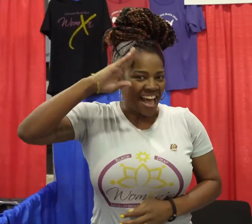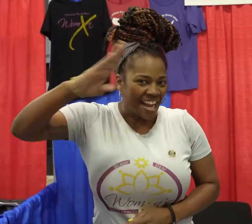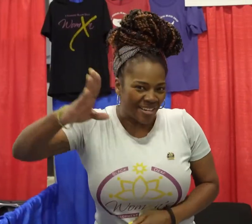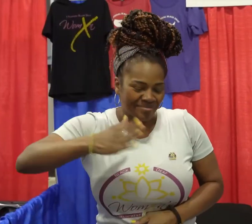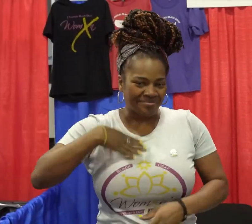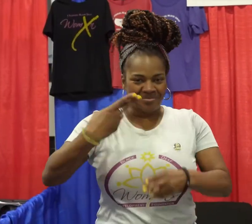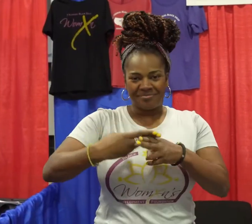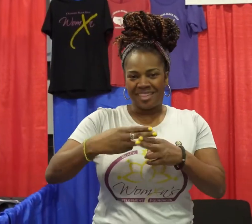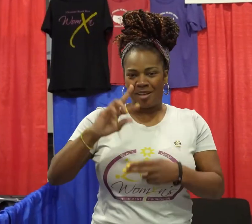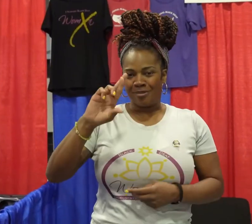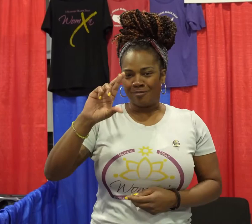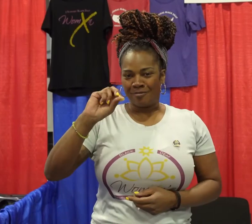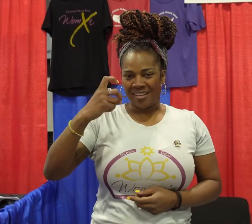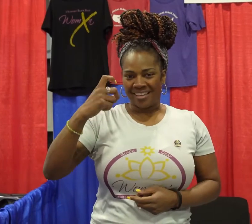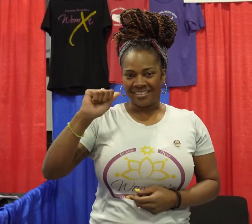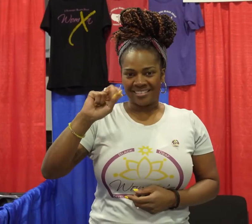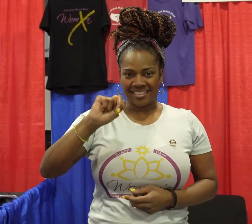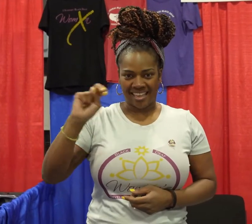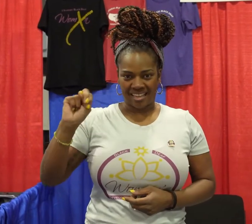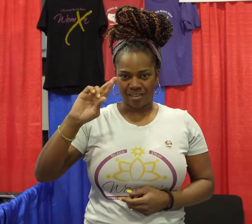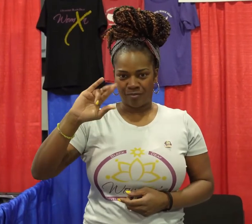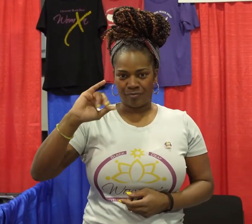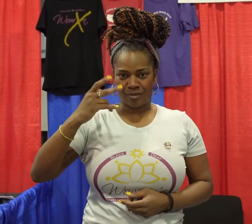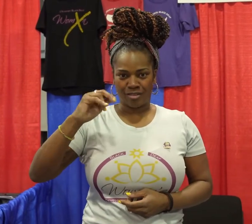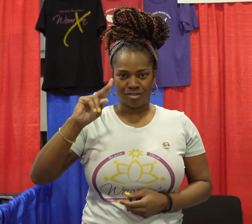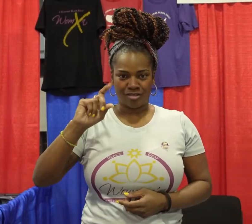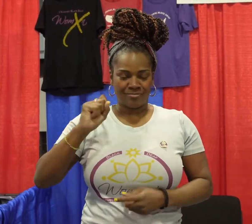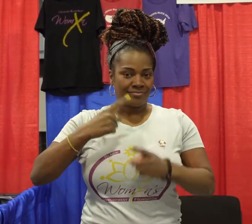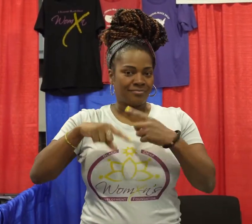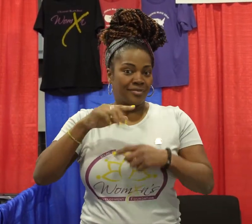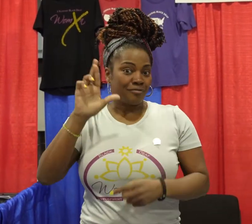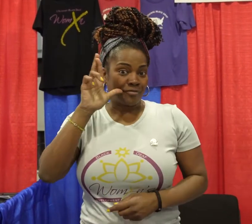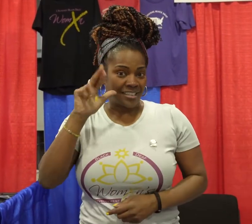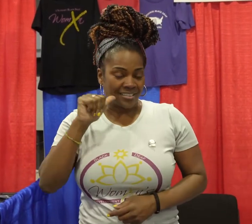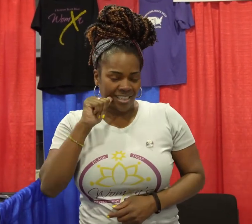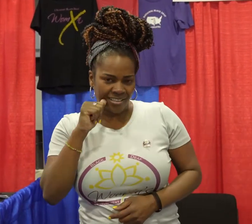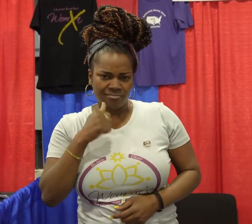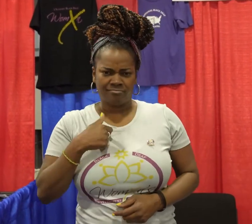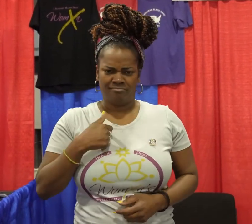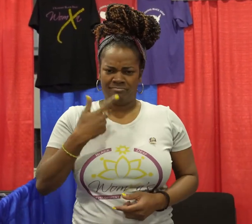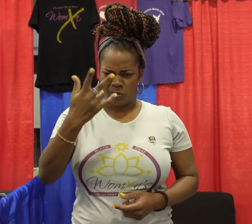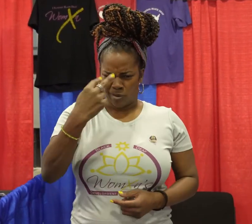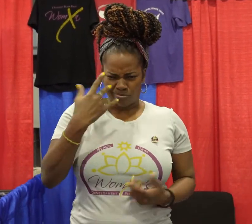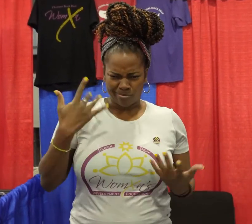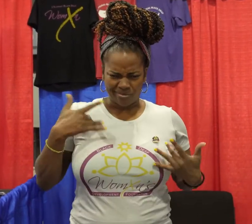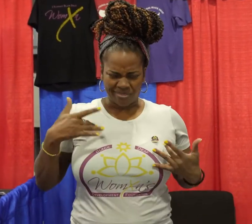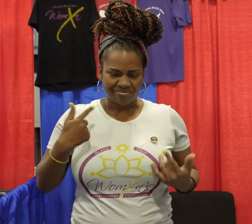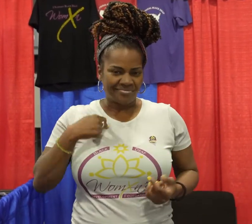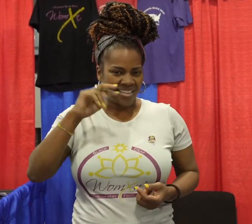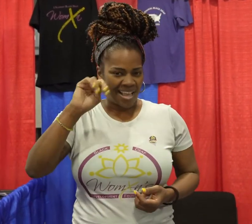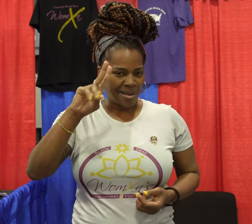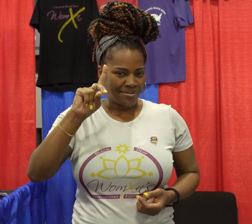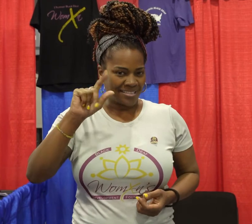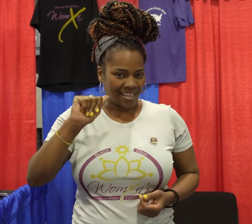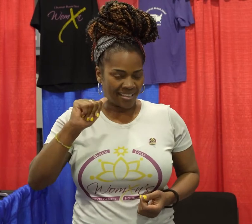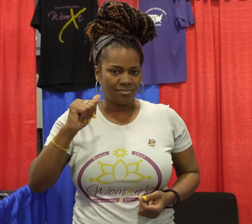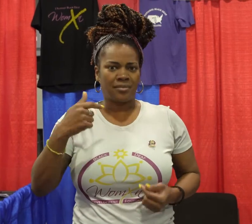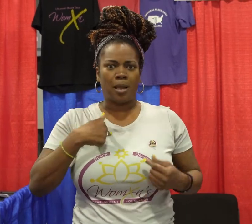Hello, my name is Roxann Richards. That's my sign name. I'm sure that you see what I'm doing here. I'm with National Black Deaf Advocates (NBDA).